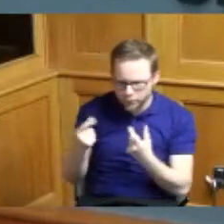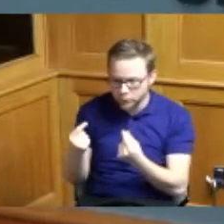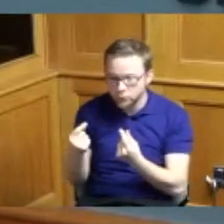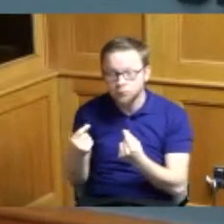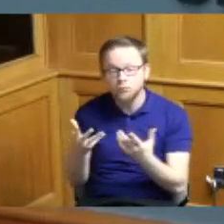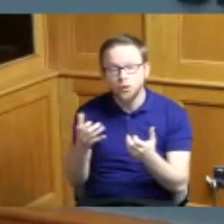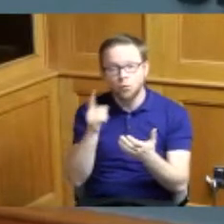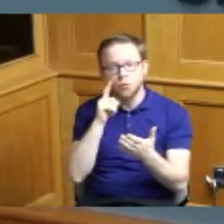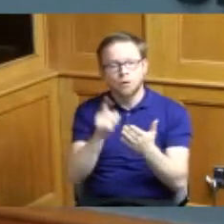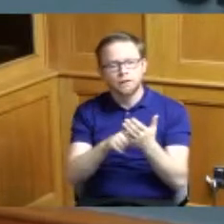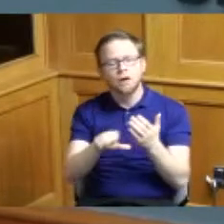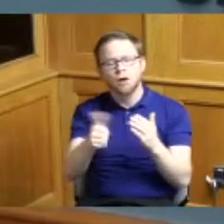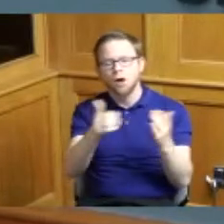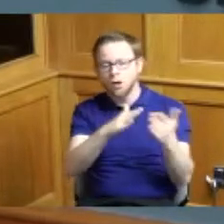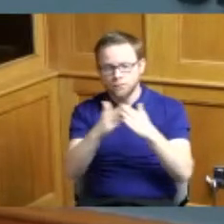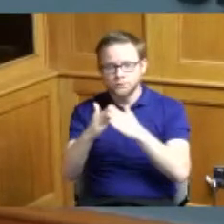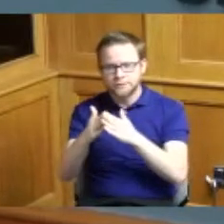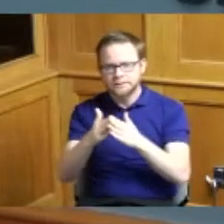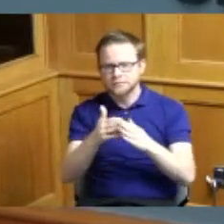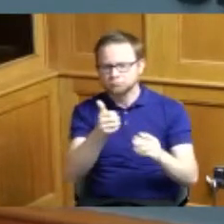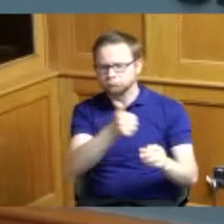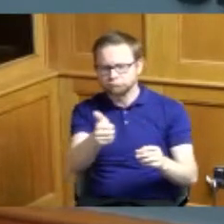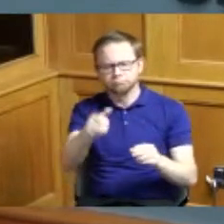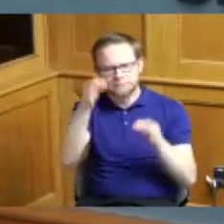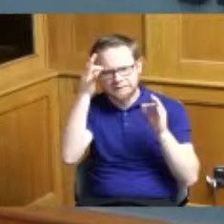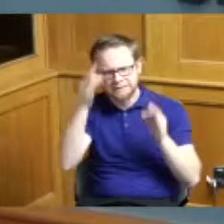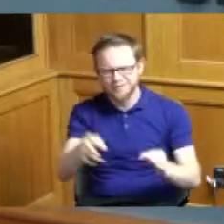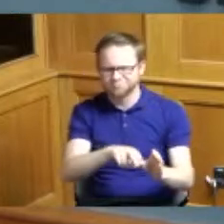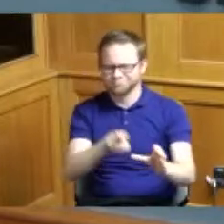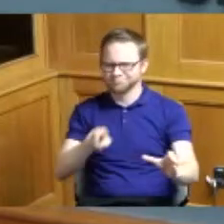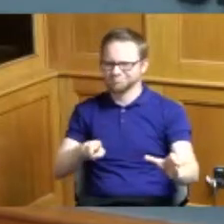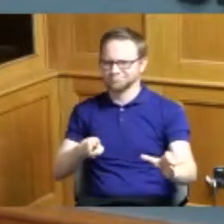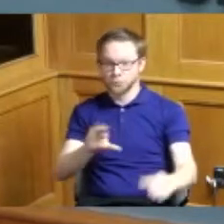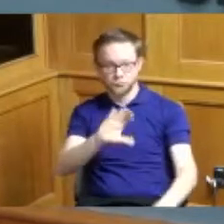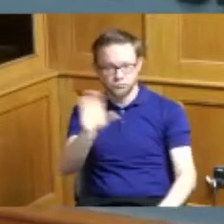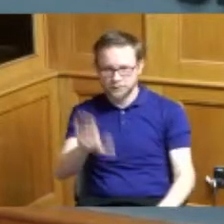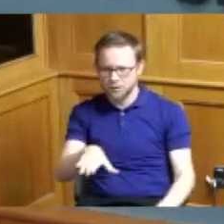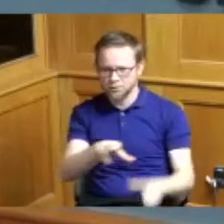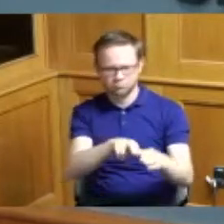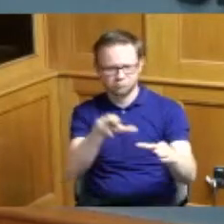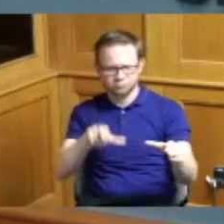other cities that did pull out Chicago pulled out because they said it wouldn't could make no money